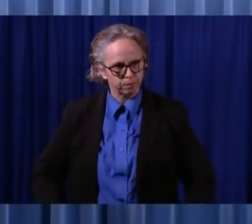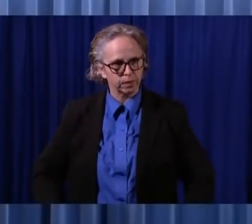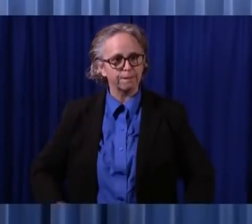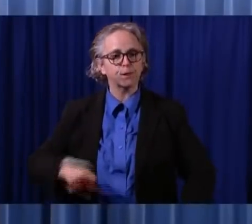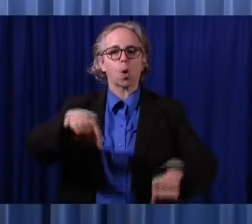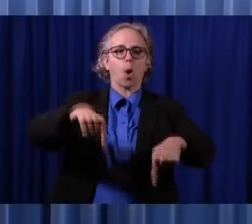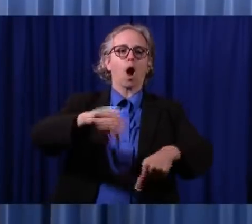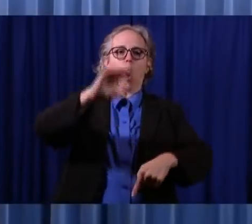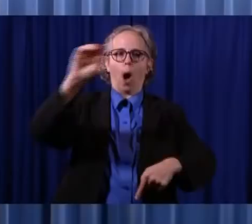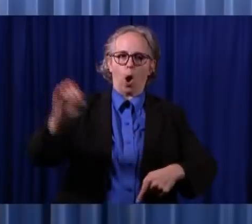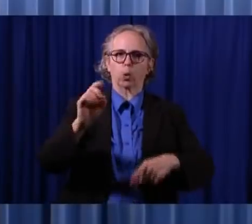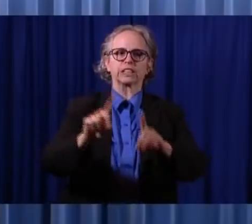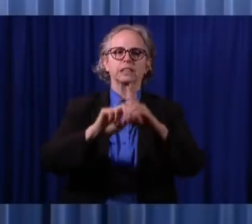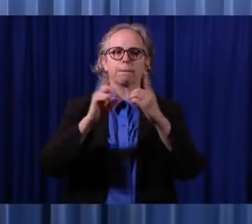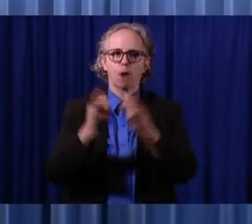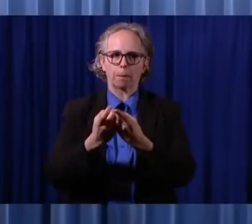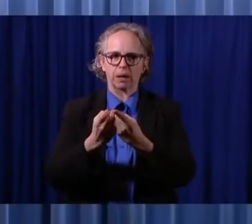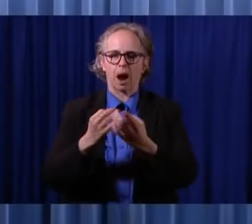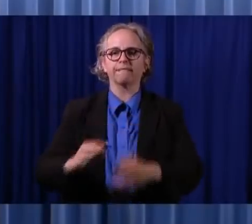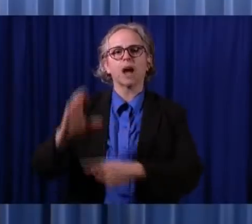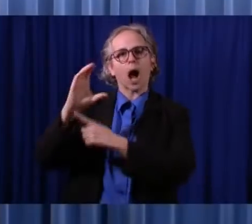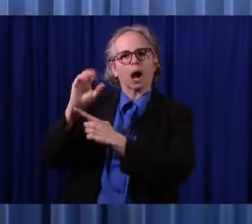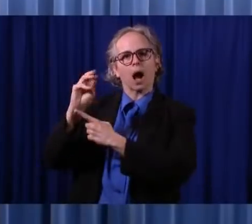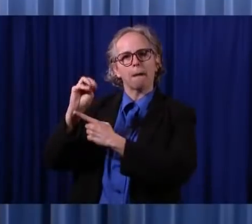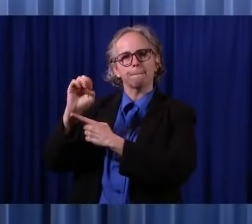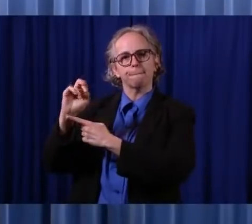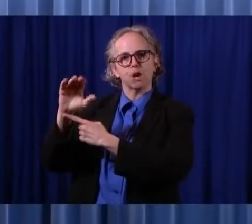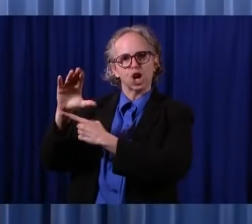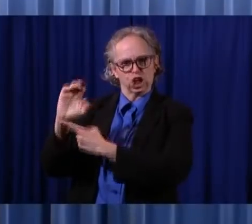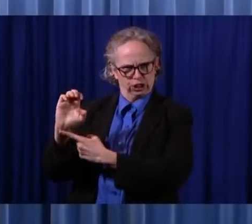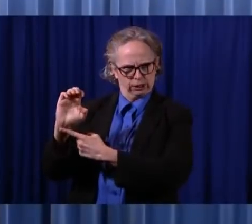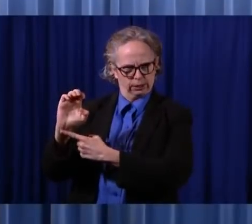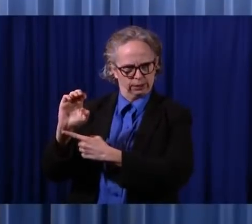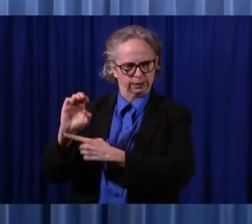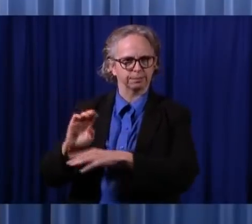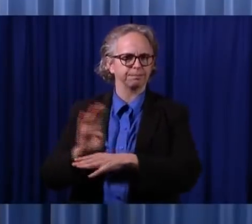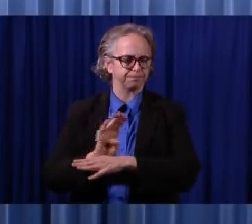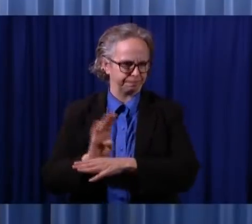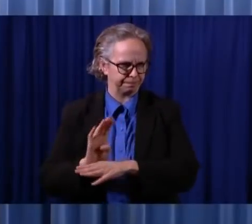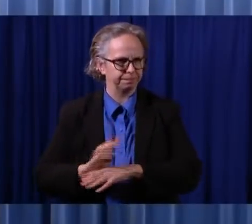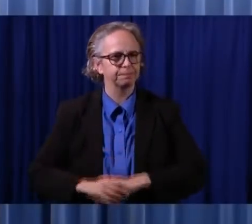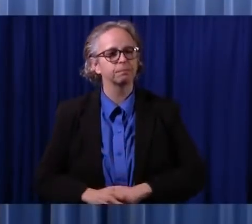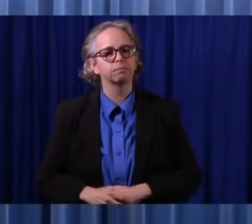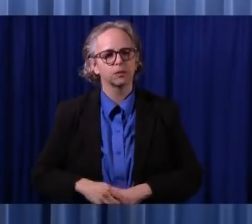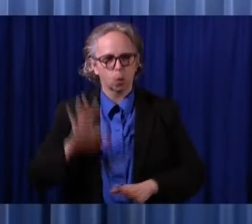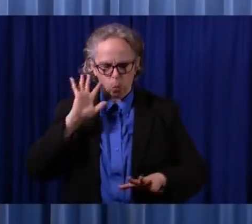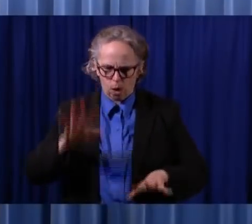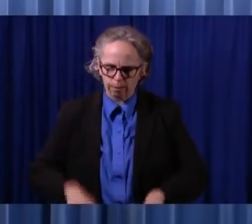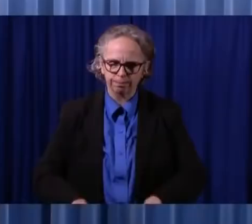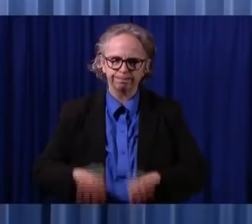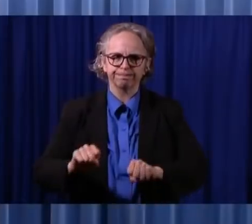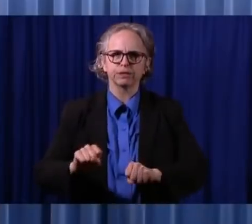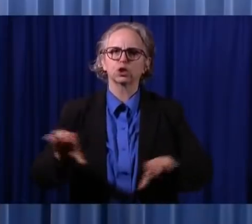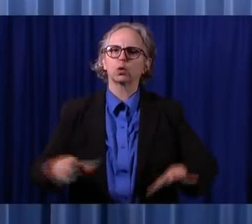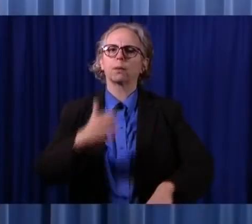UPON ME. AS STATE FIRE MARSHAL--